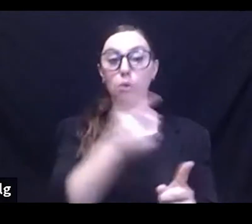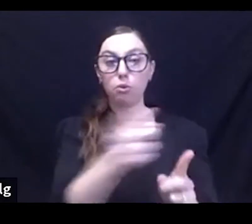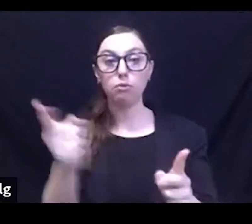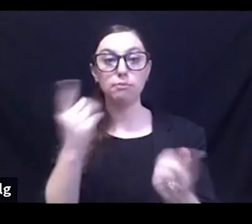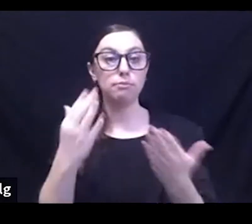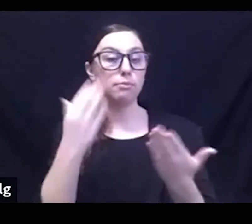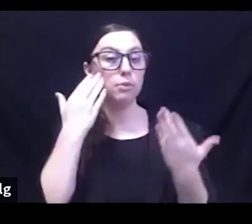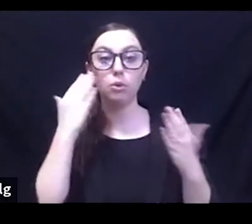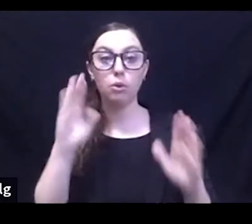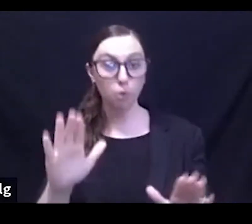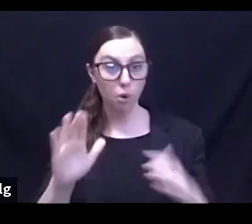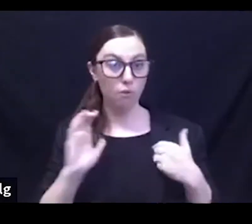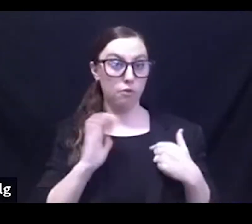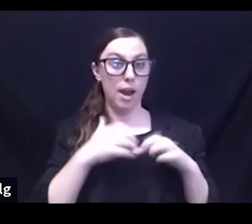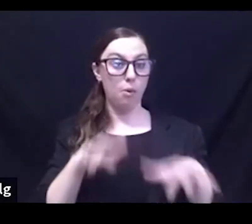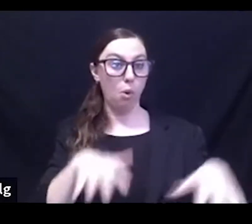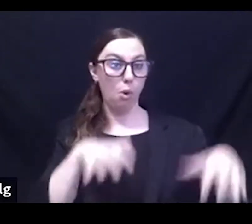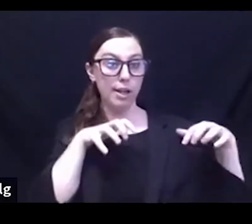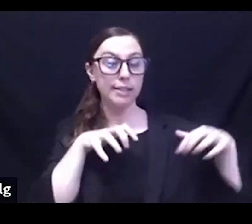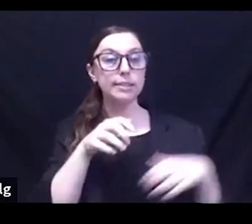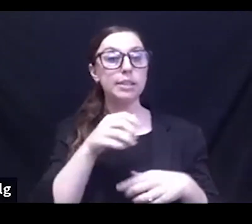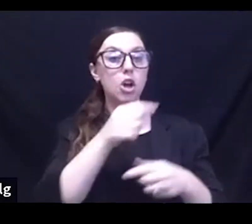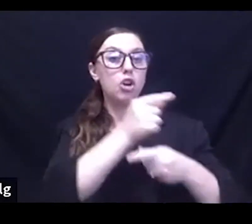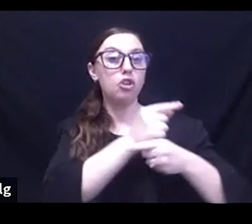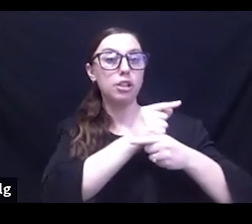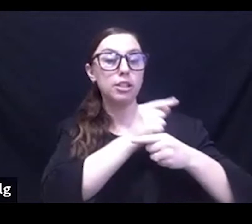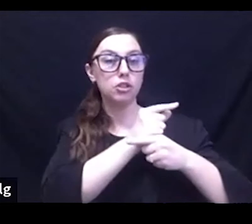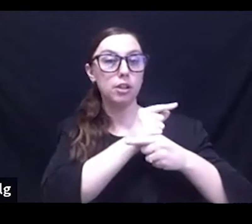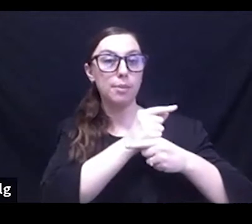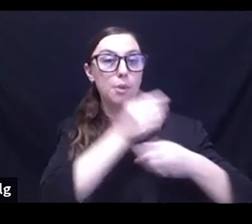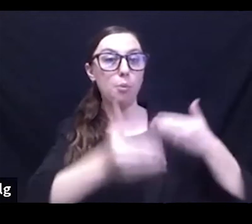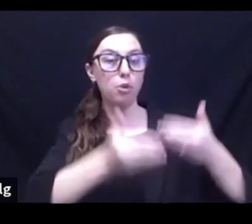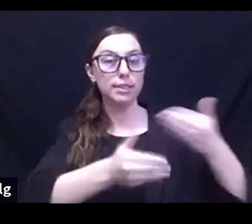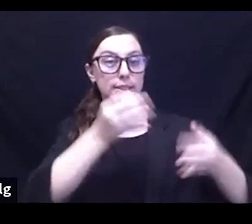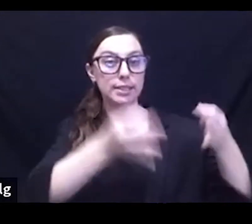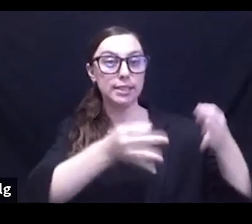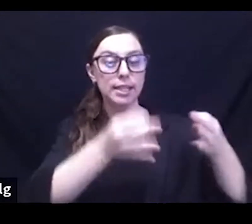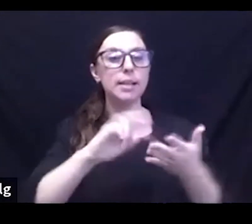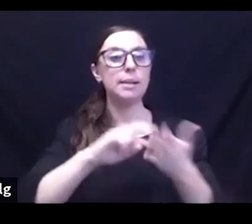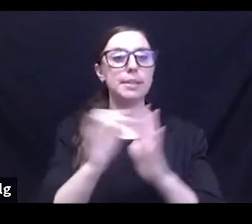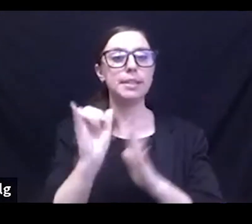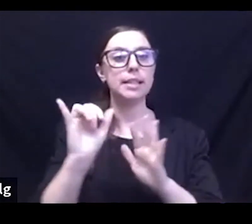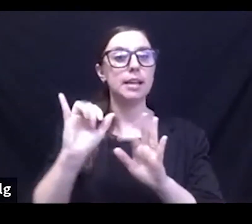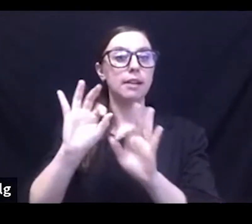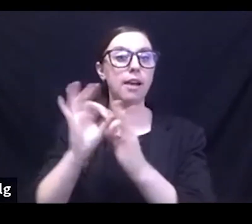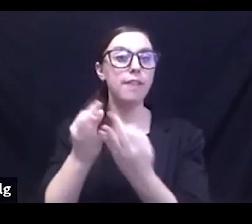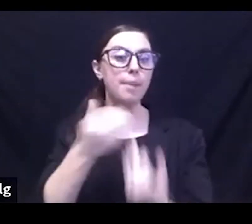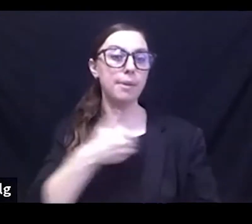And for those who don't know, for our audience, a guardianship proceeding is commenced when a party like a relative alleges a person